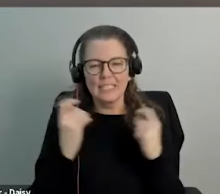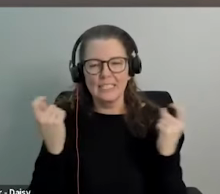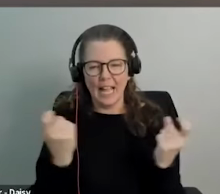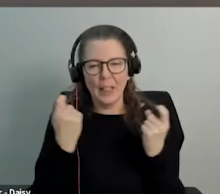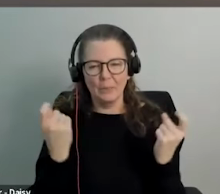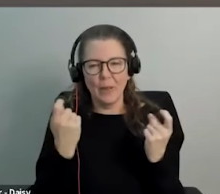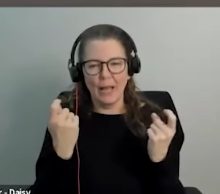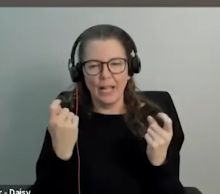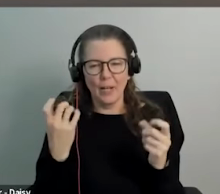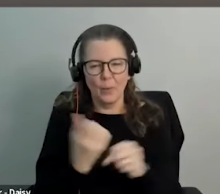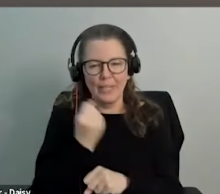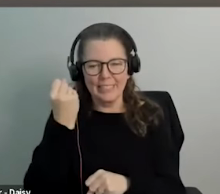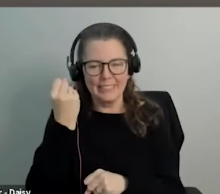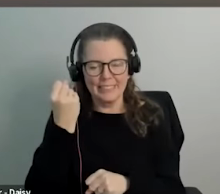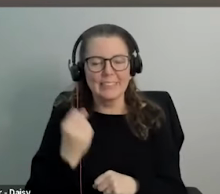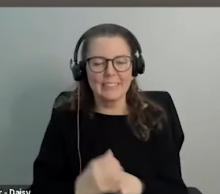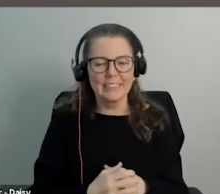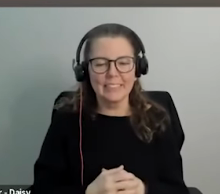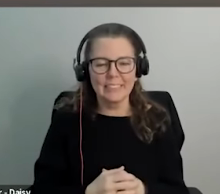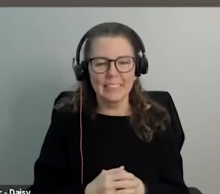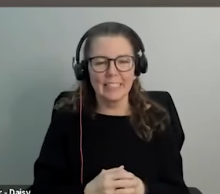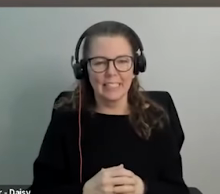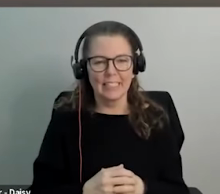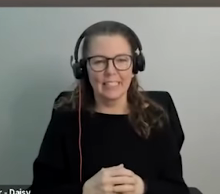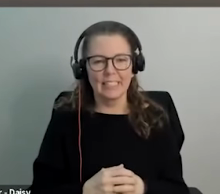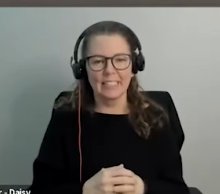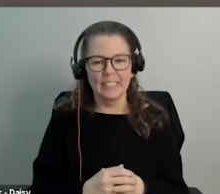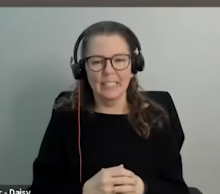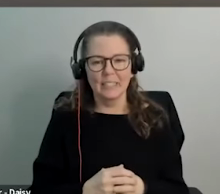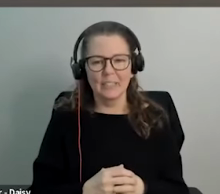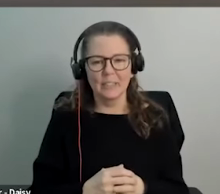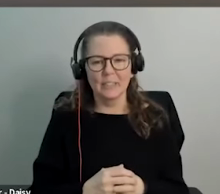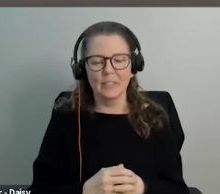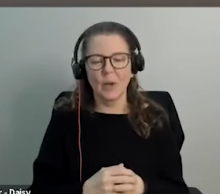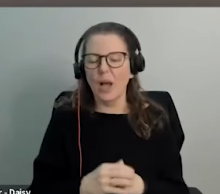So to have like a slightly similar question to that.